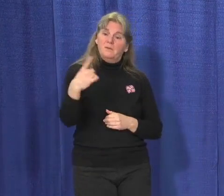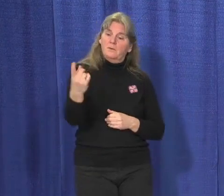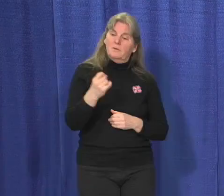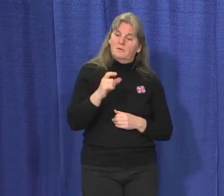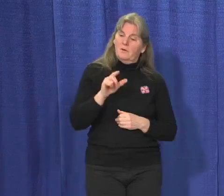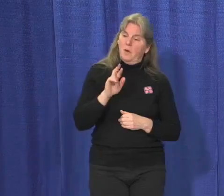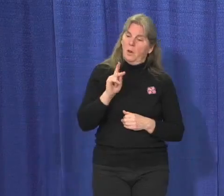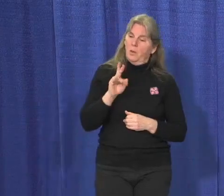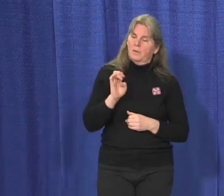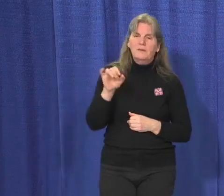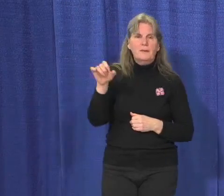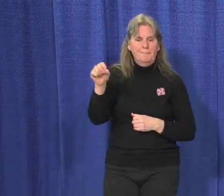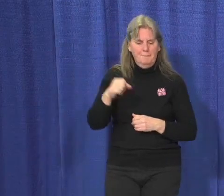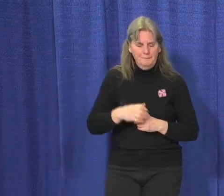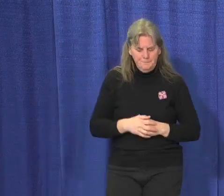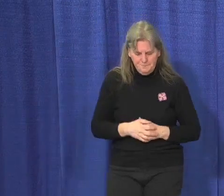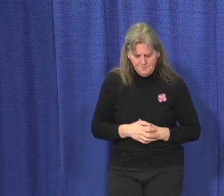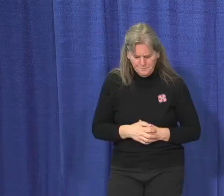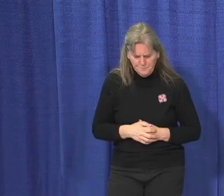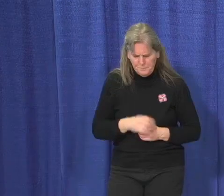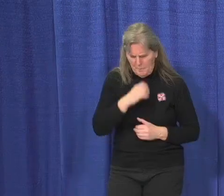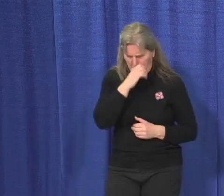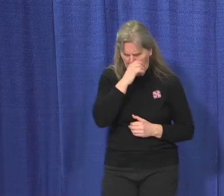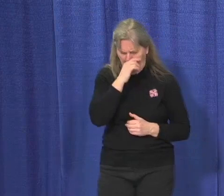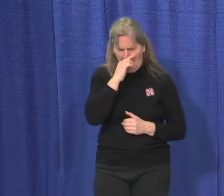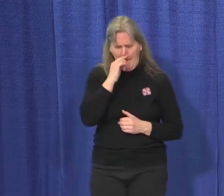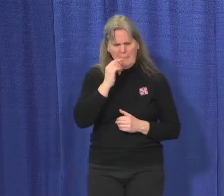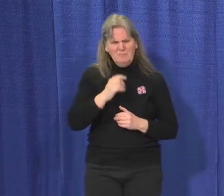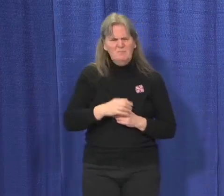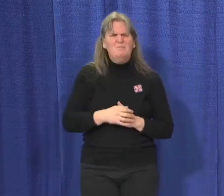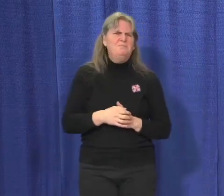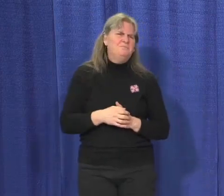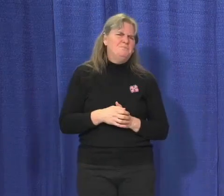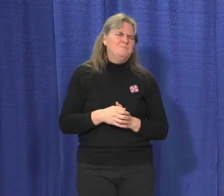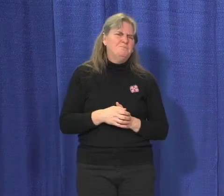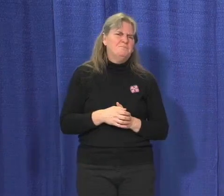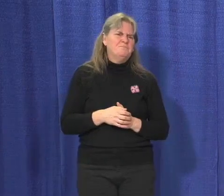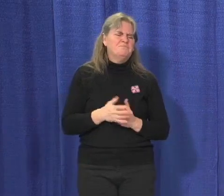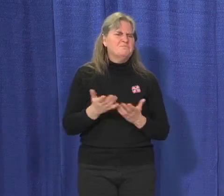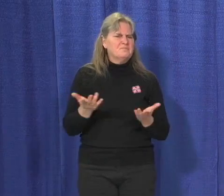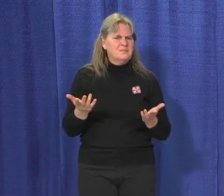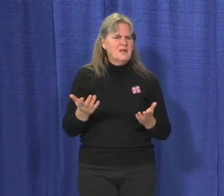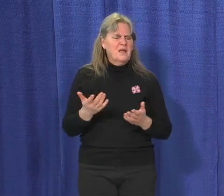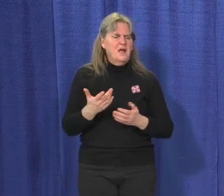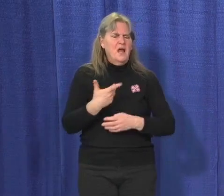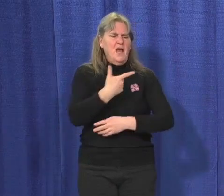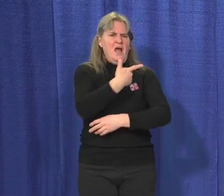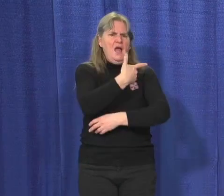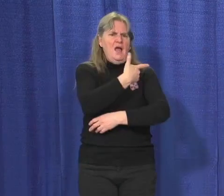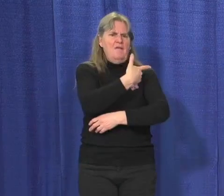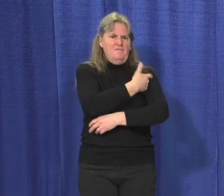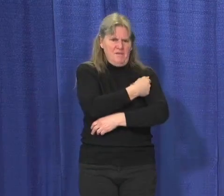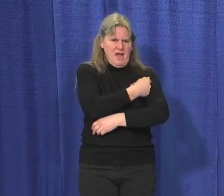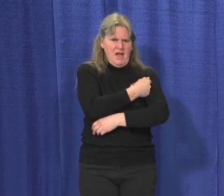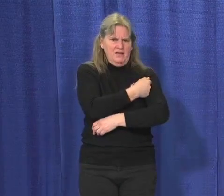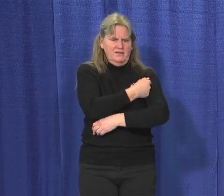Luke? Reporter: Is the slow distribution of vaccines around